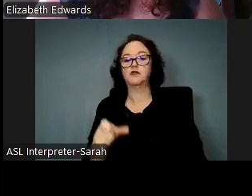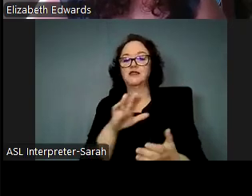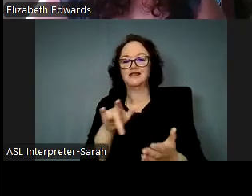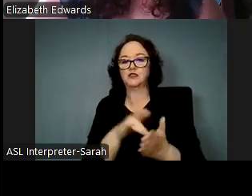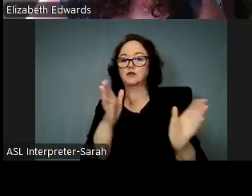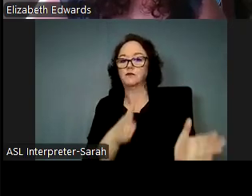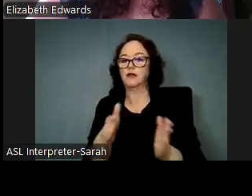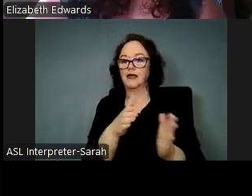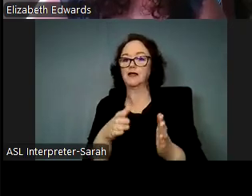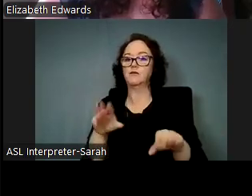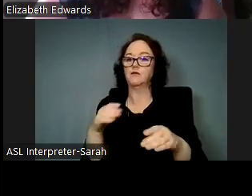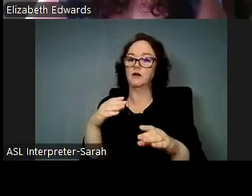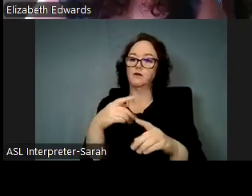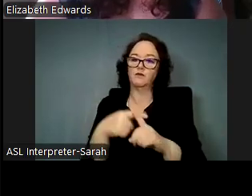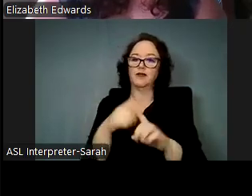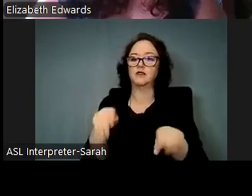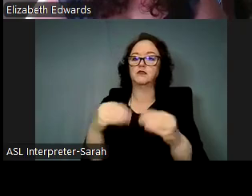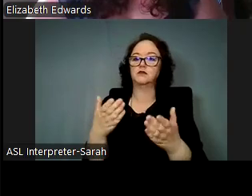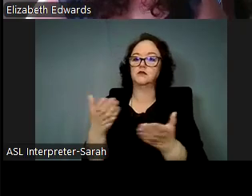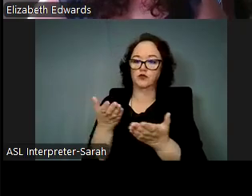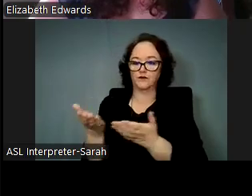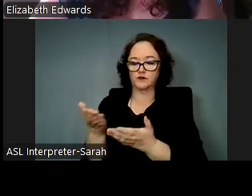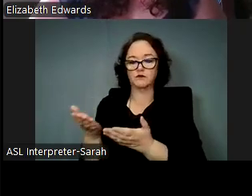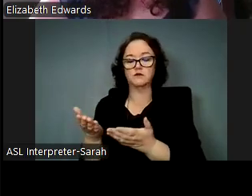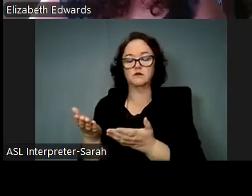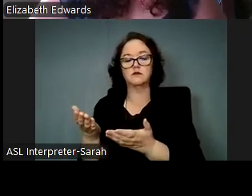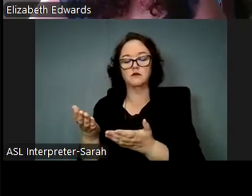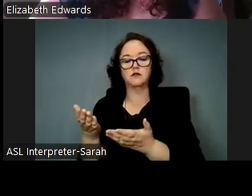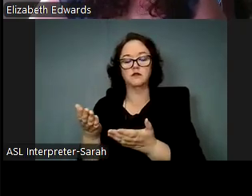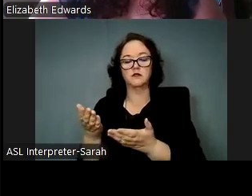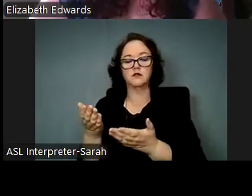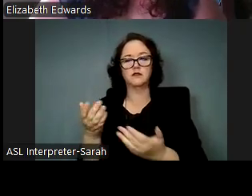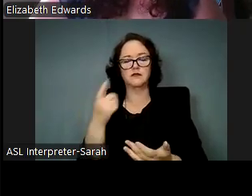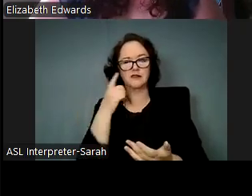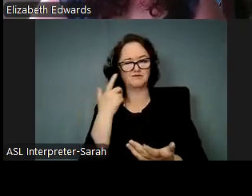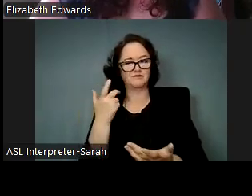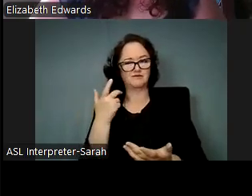live. And that can be where you may want to say, this doesn't actually happen like this on the ground, and the state needs to